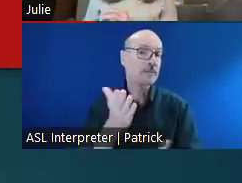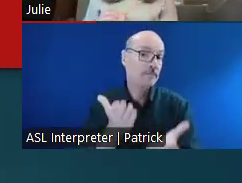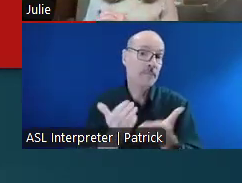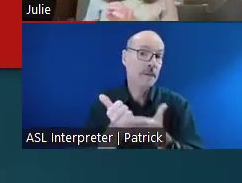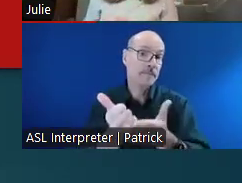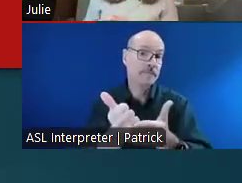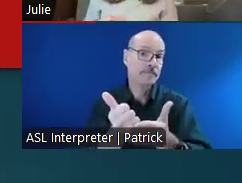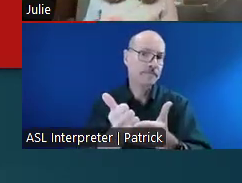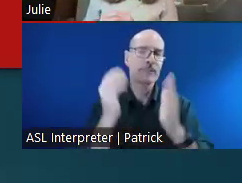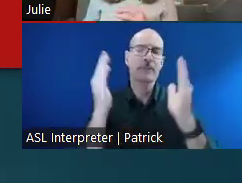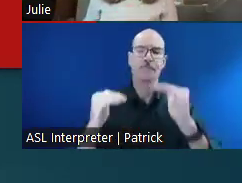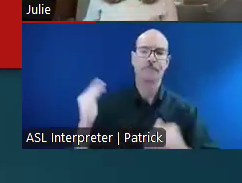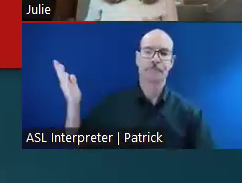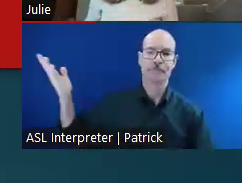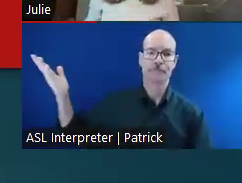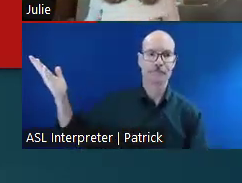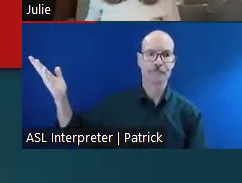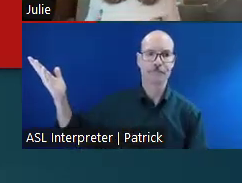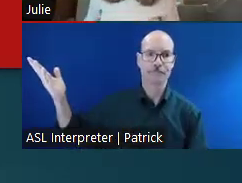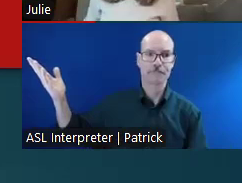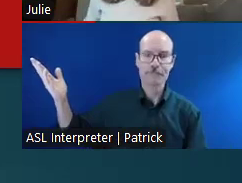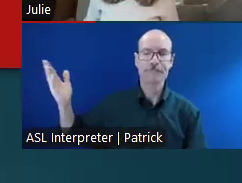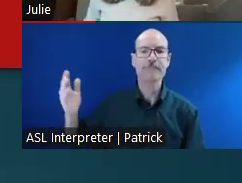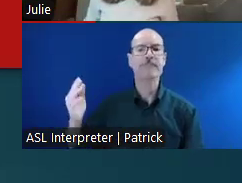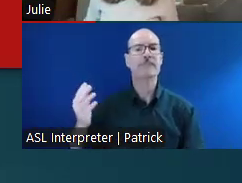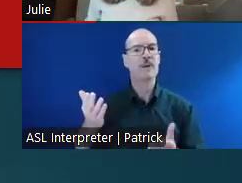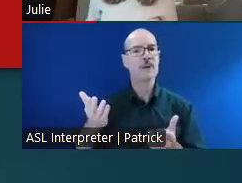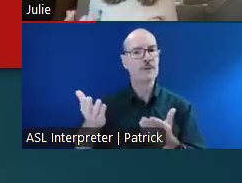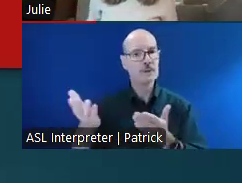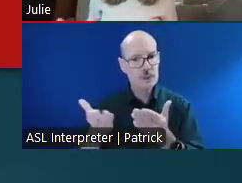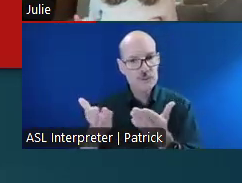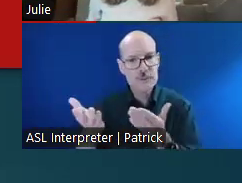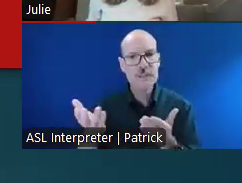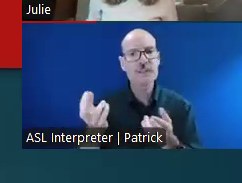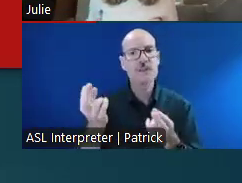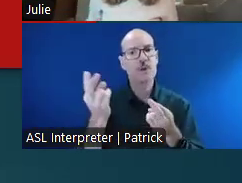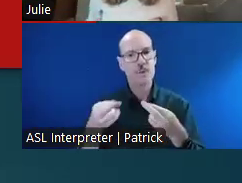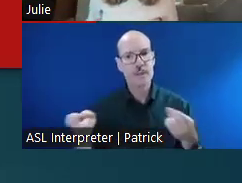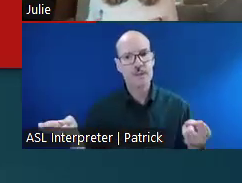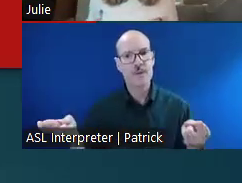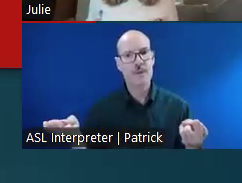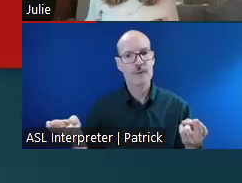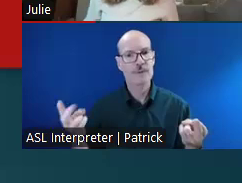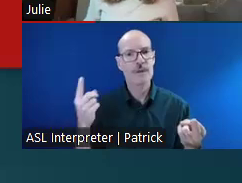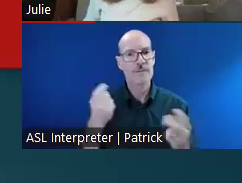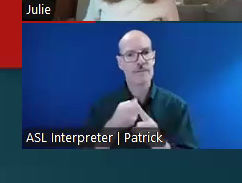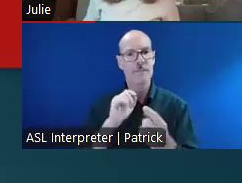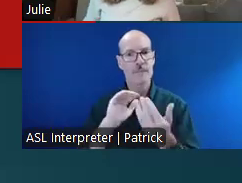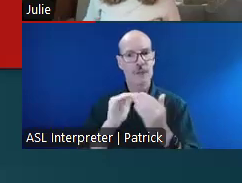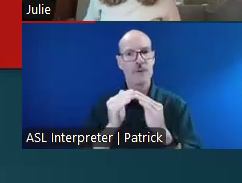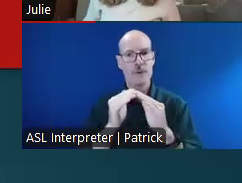Here on this slide, you have various services and resources that are available in the community.